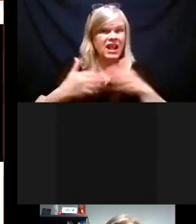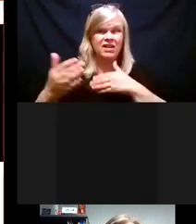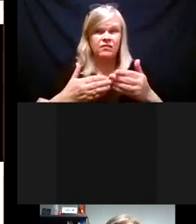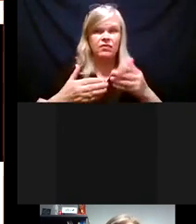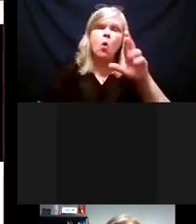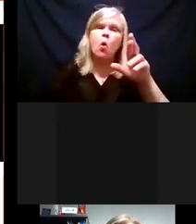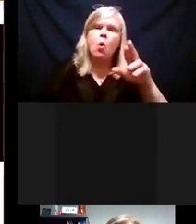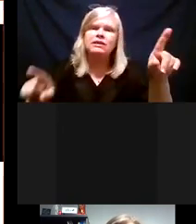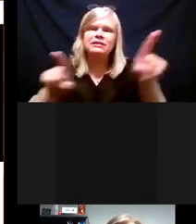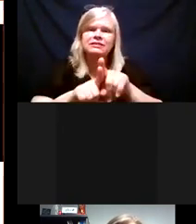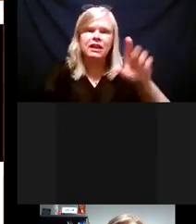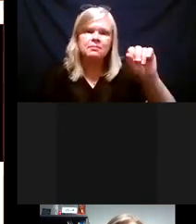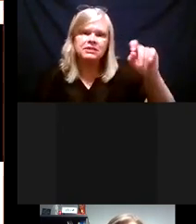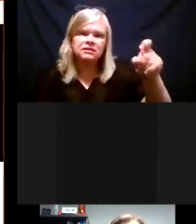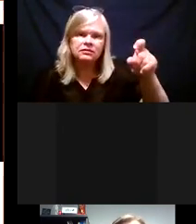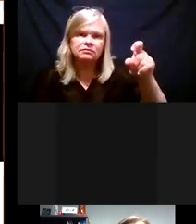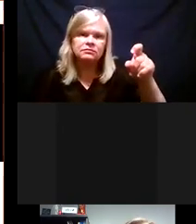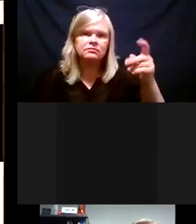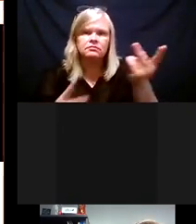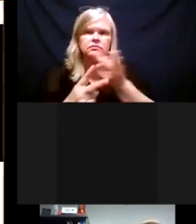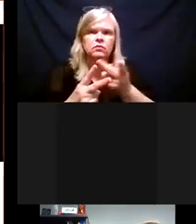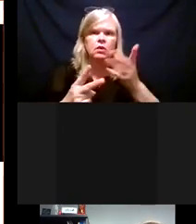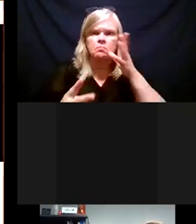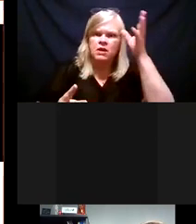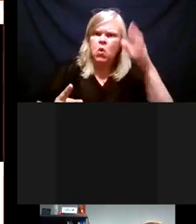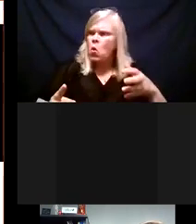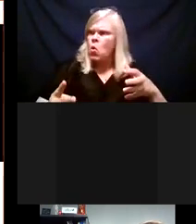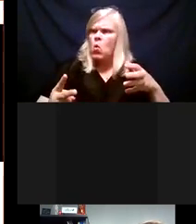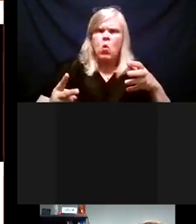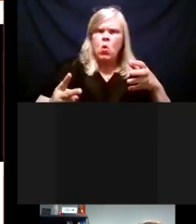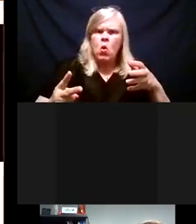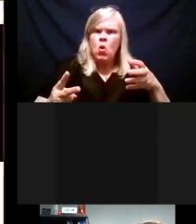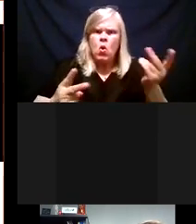RELATIONSHIP. ANY OF THOSE KINDS OF RELATIONSHIPS THAT YOU CAN IMAGINE THE PARENTS MAY NOT BE